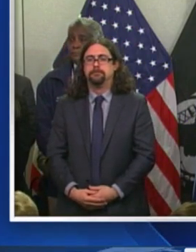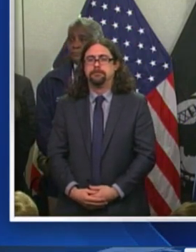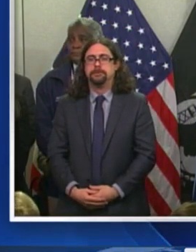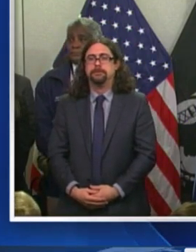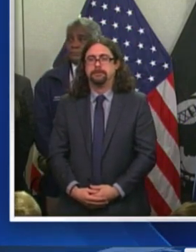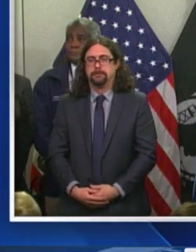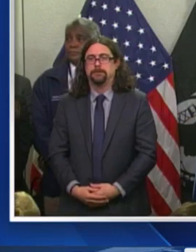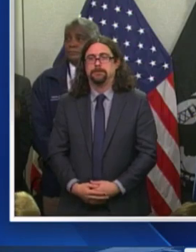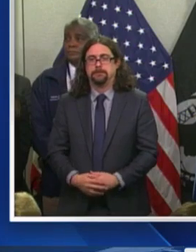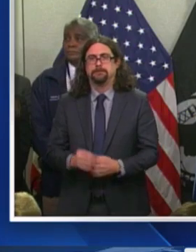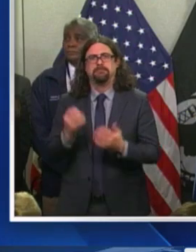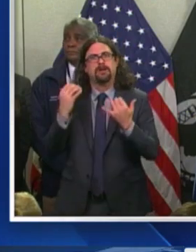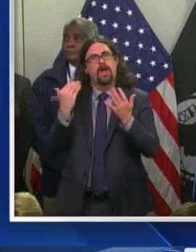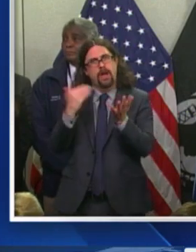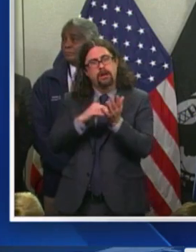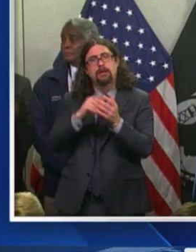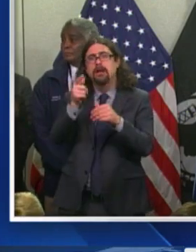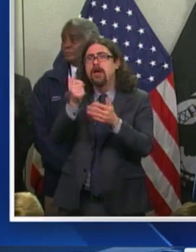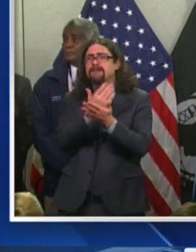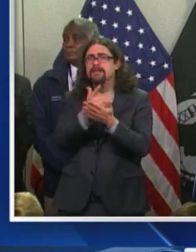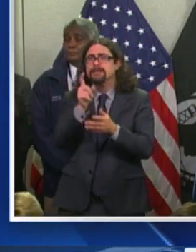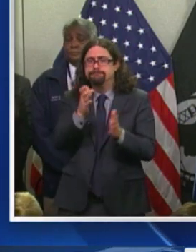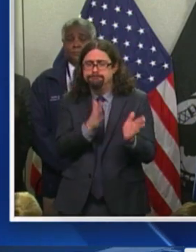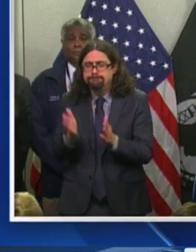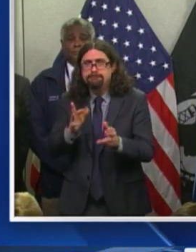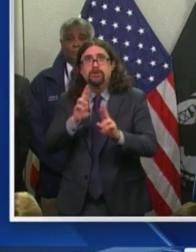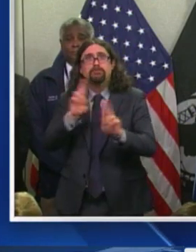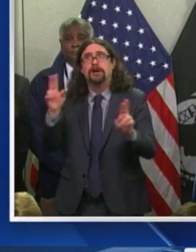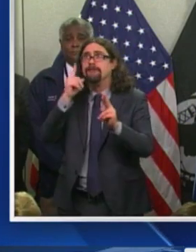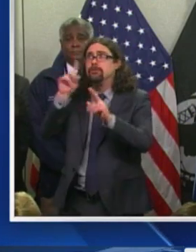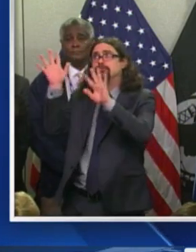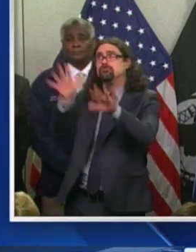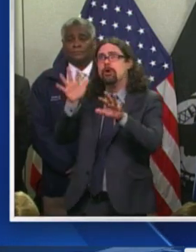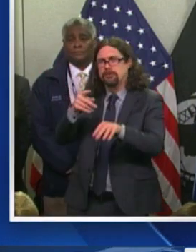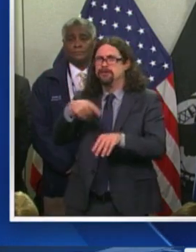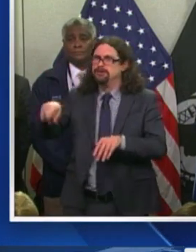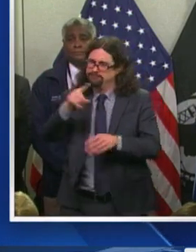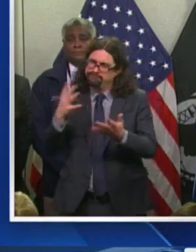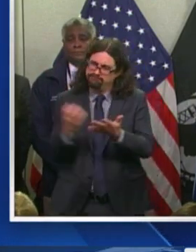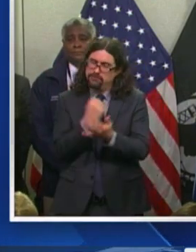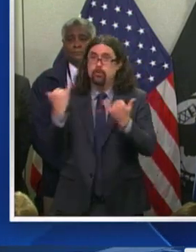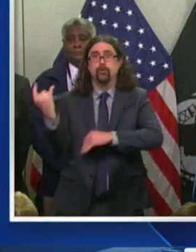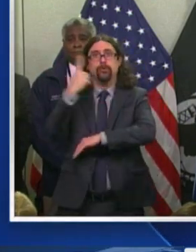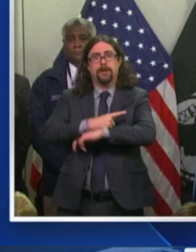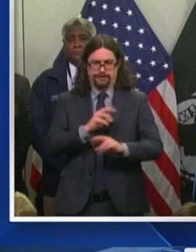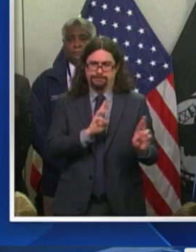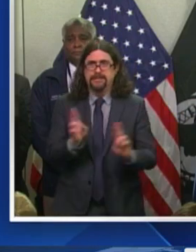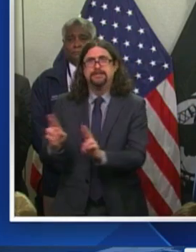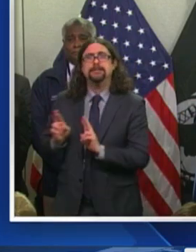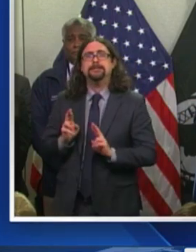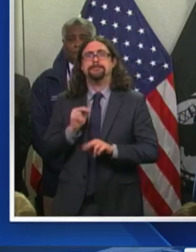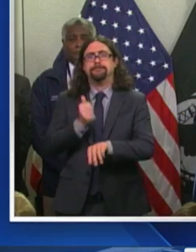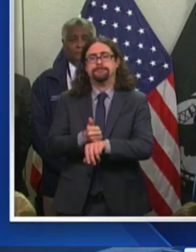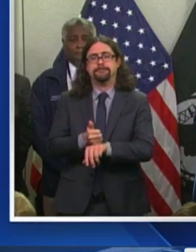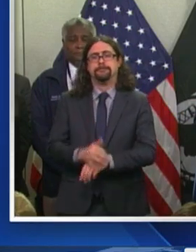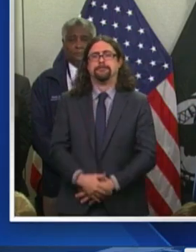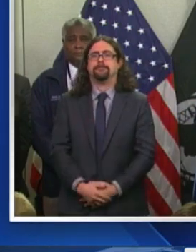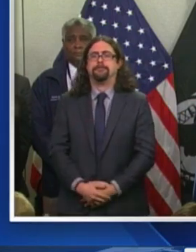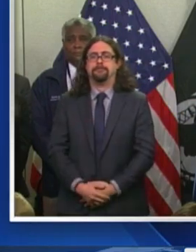FRONT OF THEM. SO GET WHAT YOU NEED DONE TODAY. STAY OFF THE ROADS. THE LATEST FORECAST, SNOW